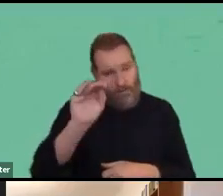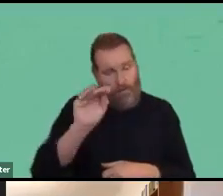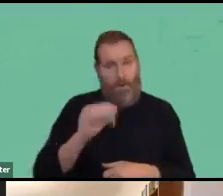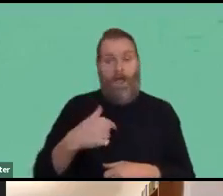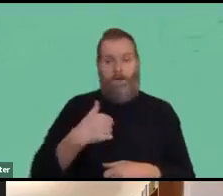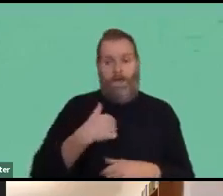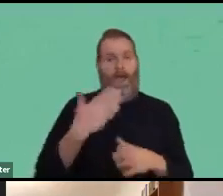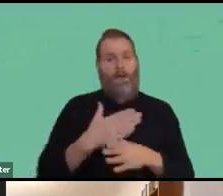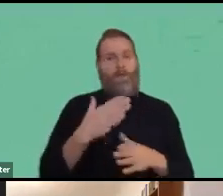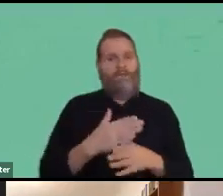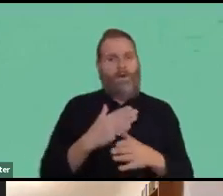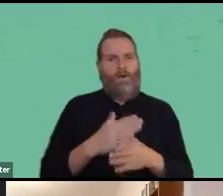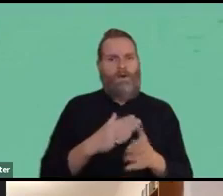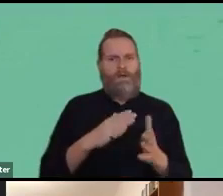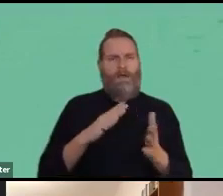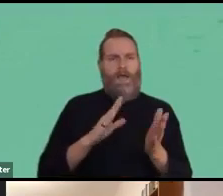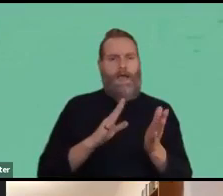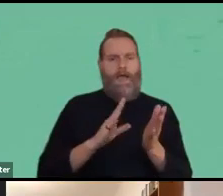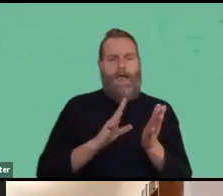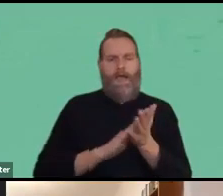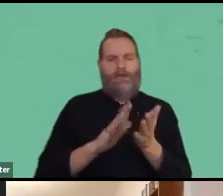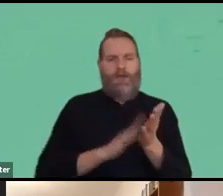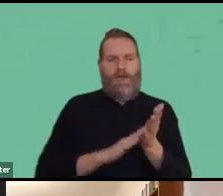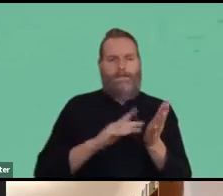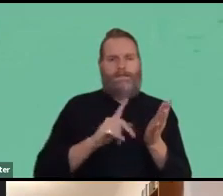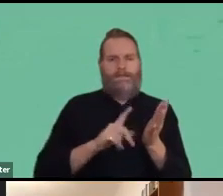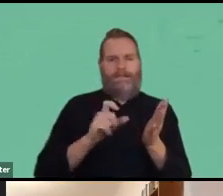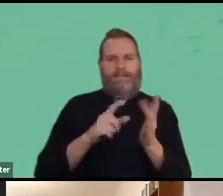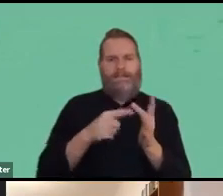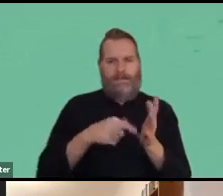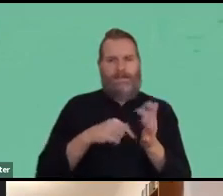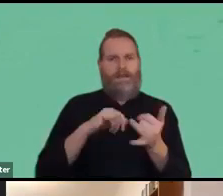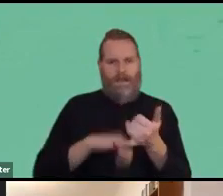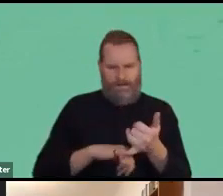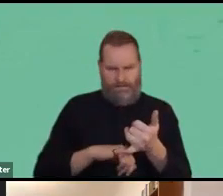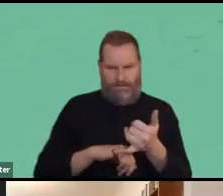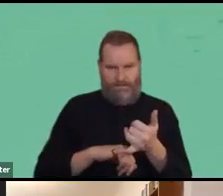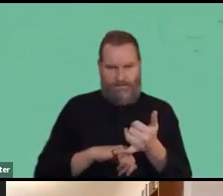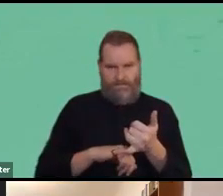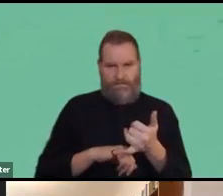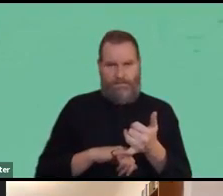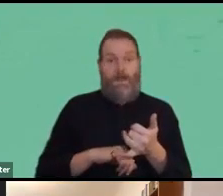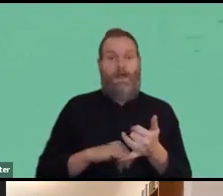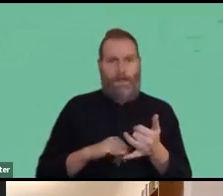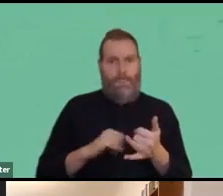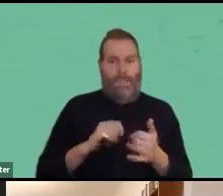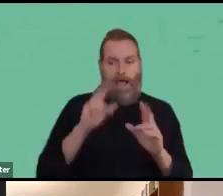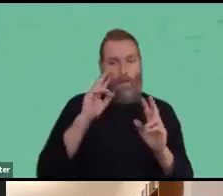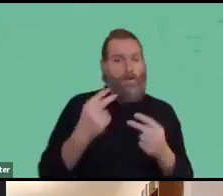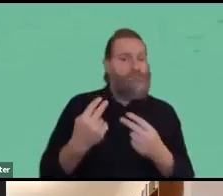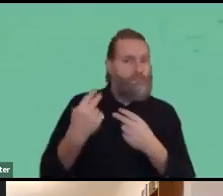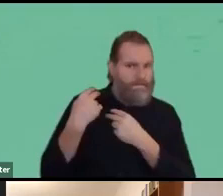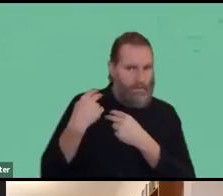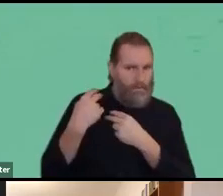people's survey results this year on pay across HMCTS as a whole had just 18% satisfaction with